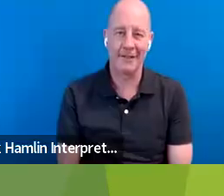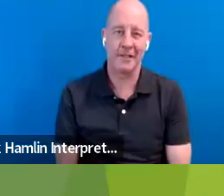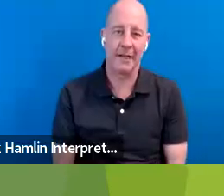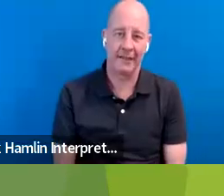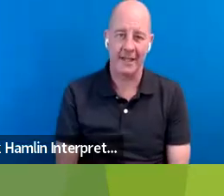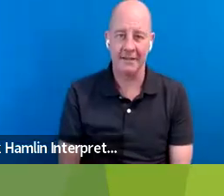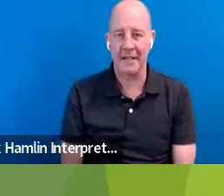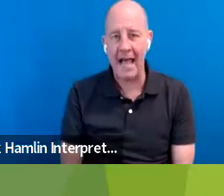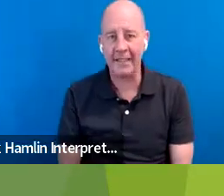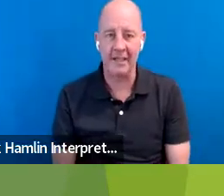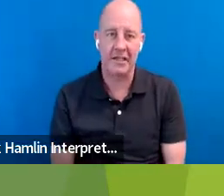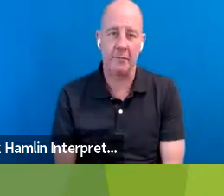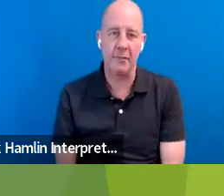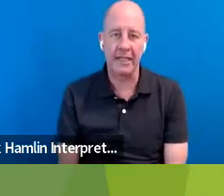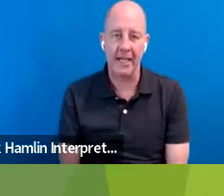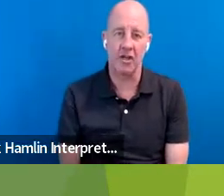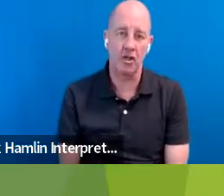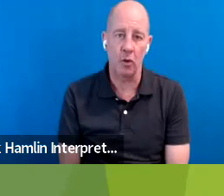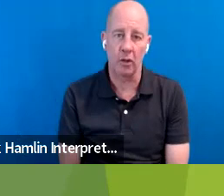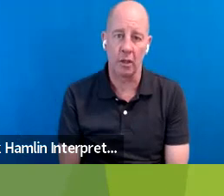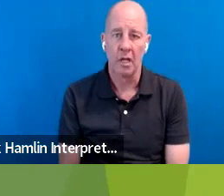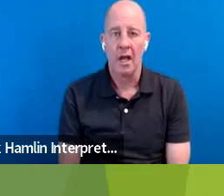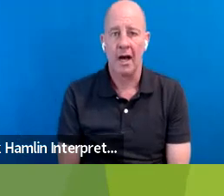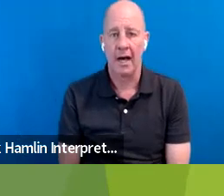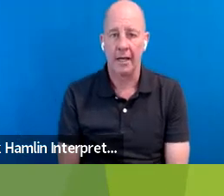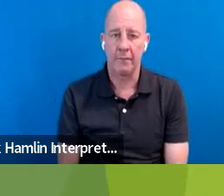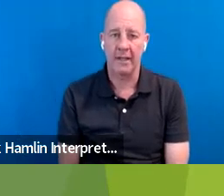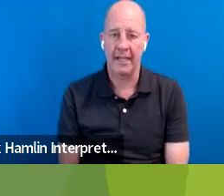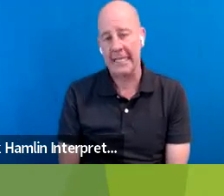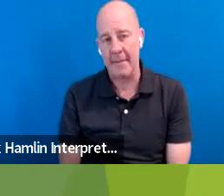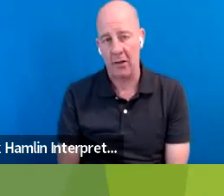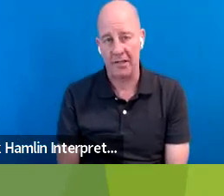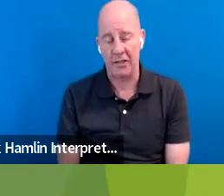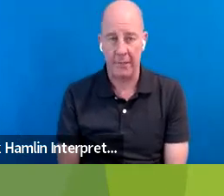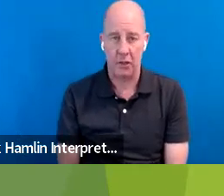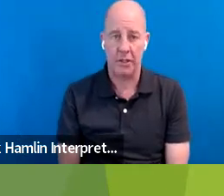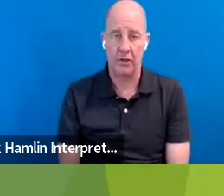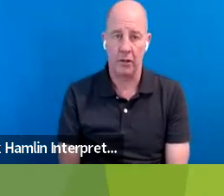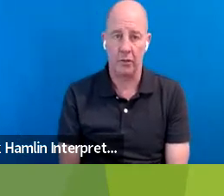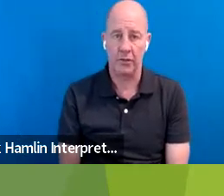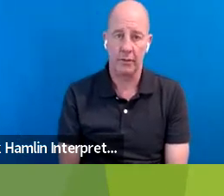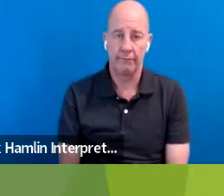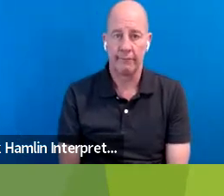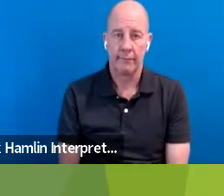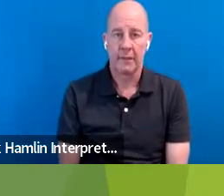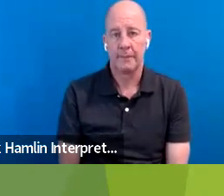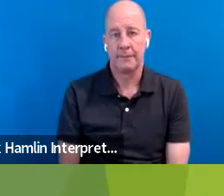Slack is a communication tool, like an email system that you can use.